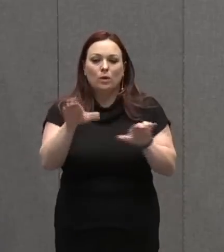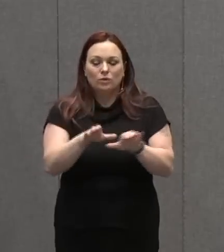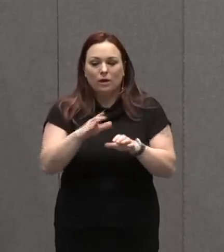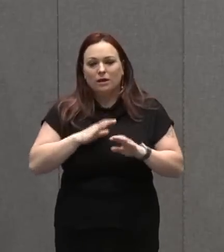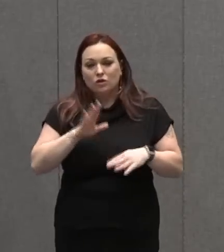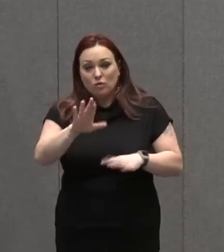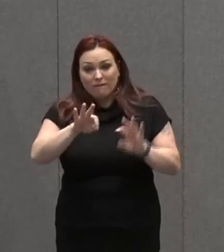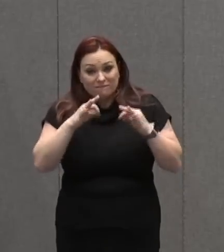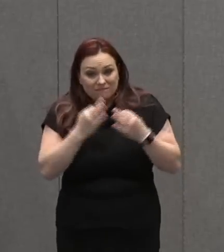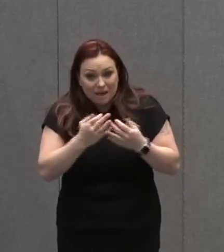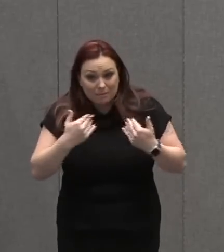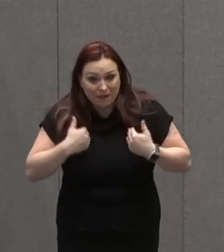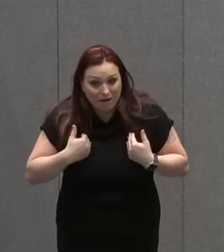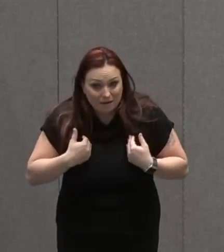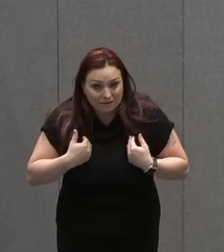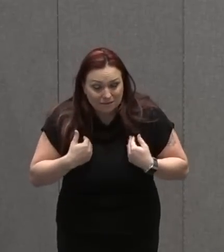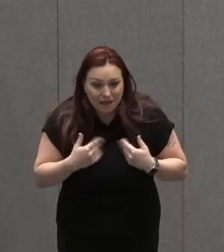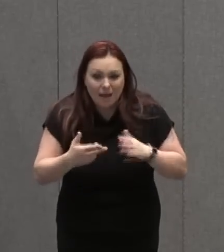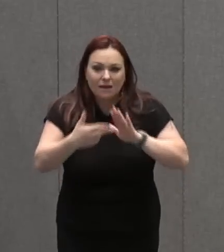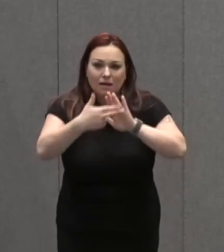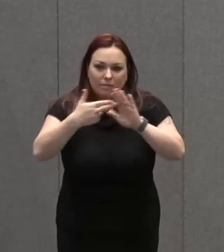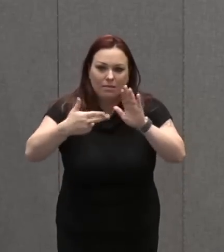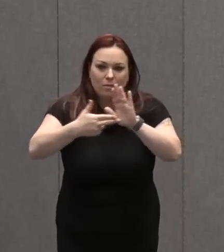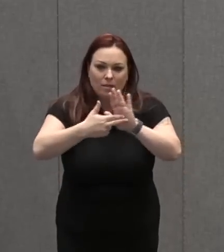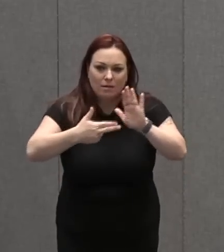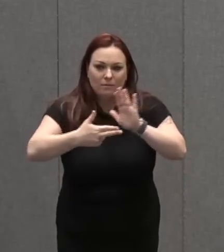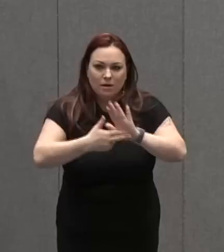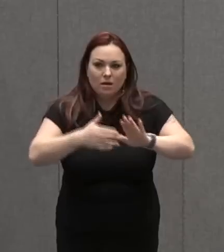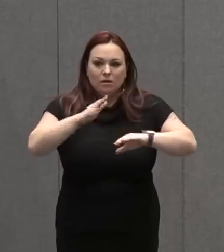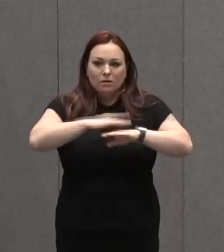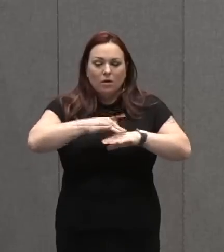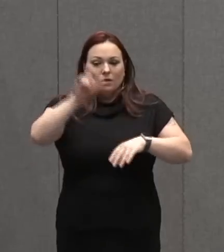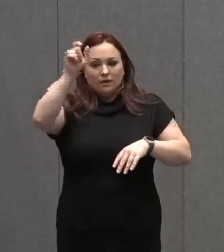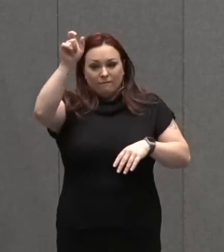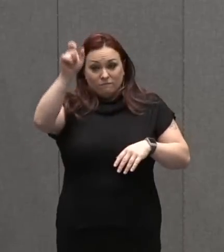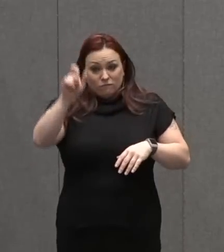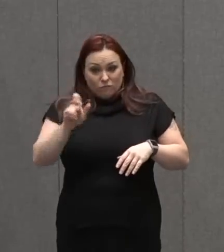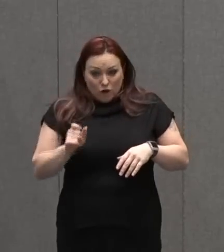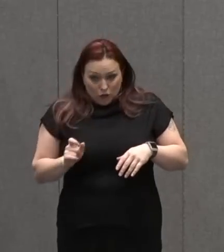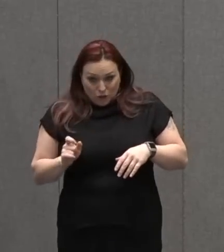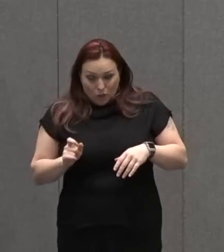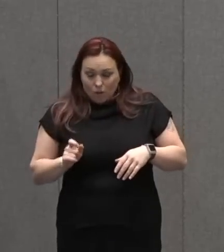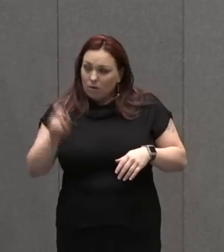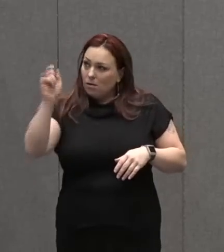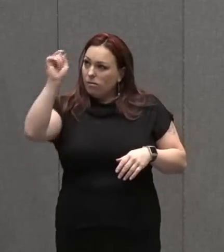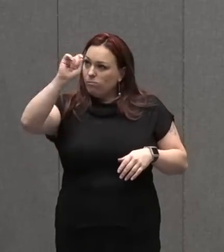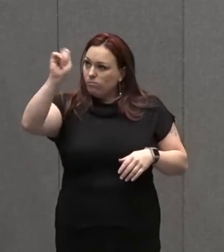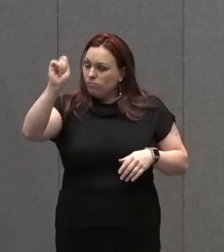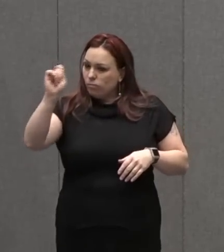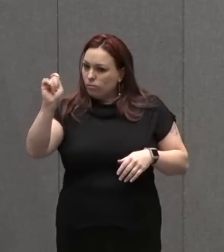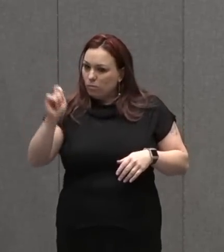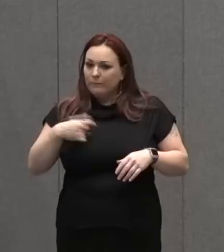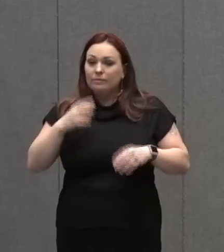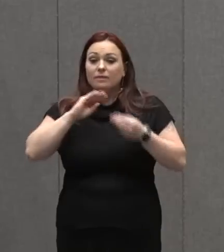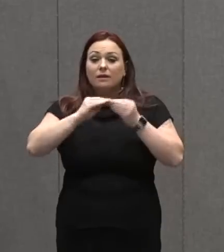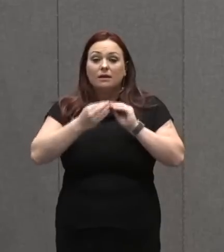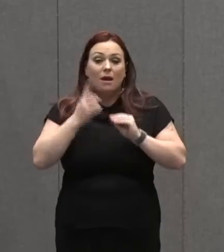and you can start to label on the vertical axis, number of jumping jacks